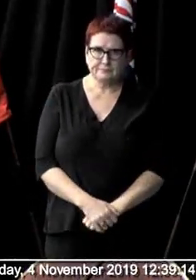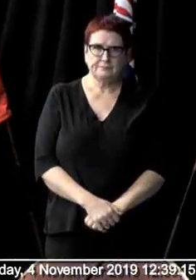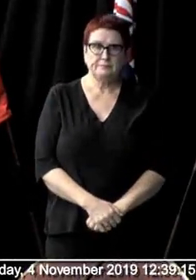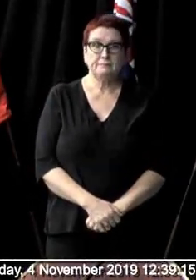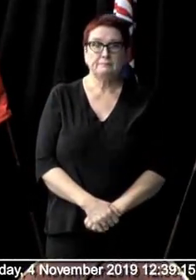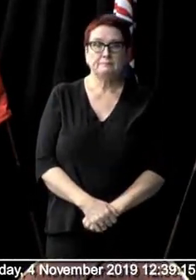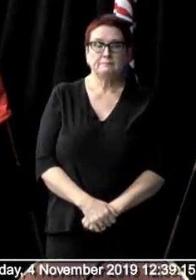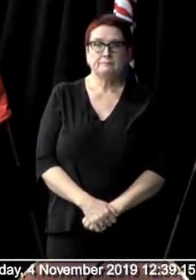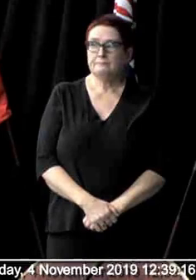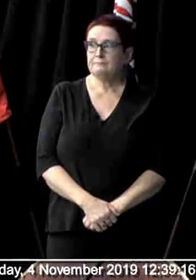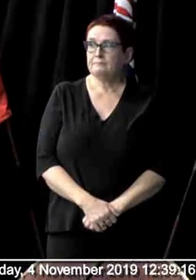How was grade 4?